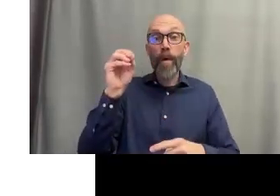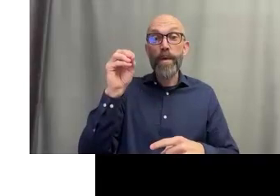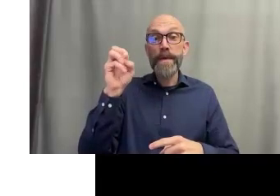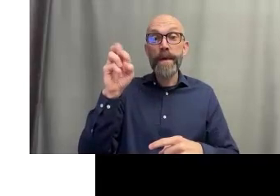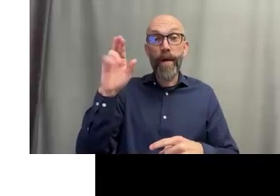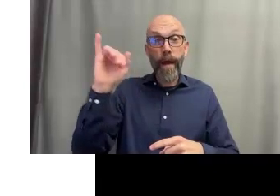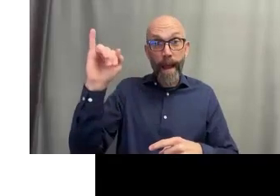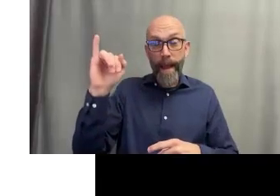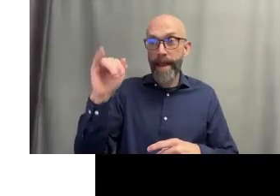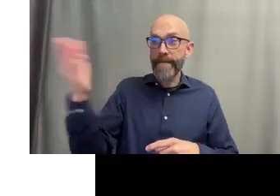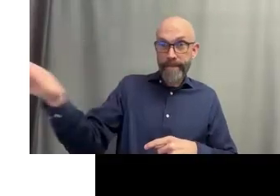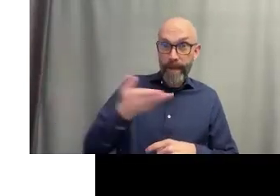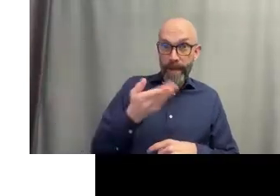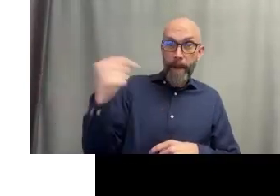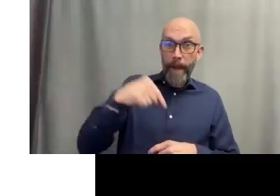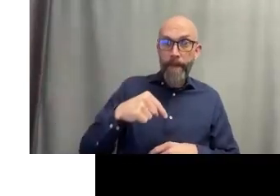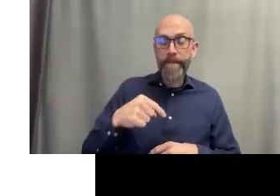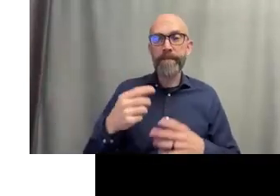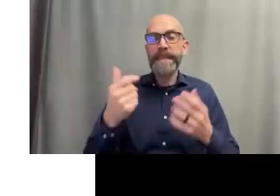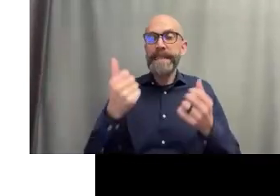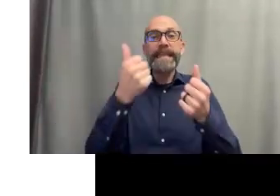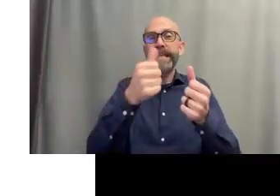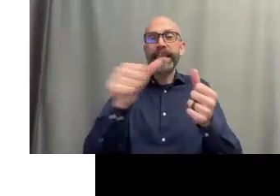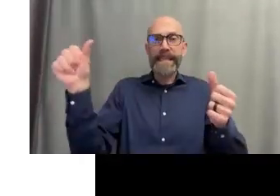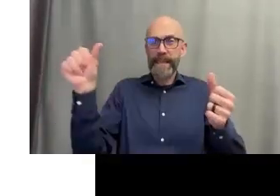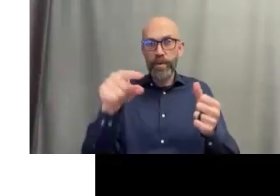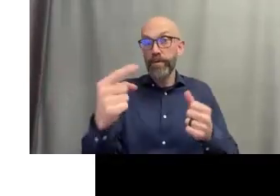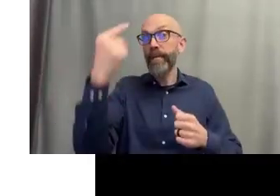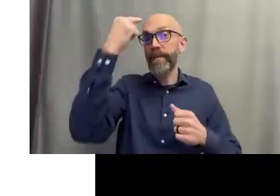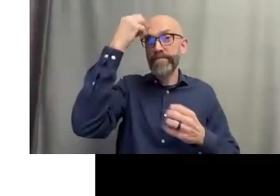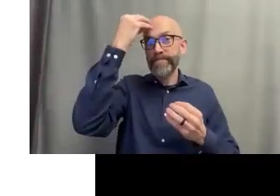So if just anything at all that you think of, if you can put that on the survey,